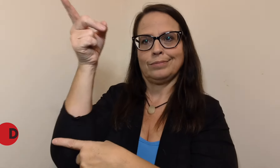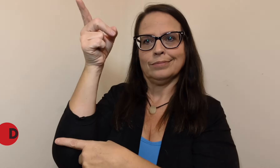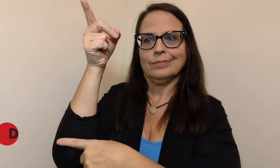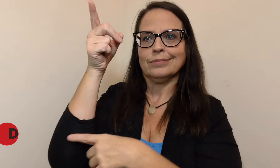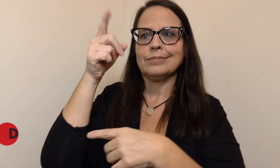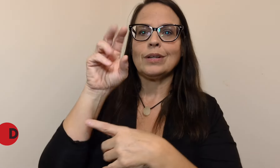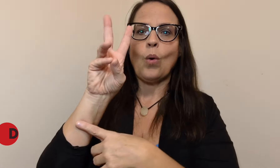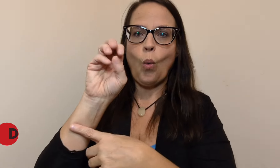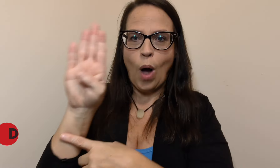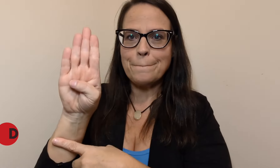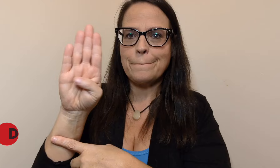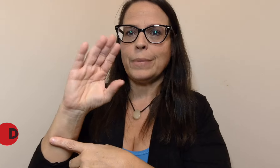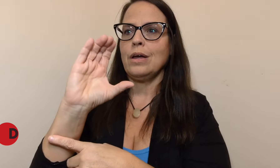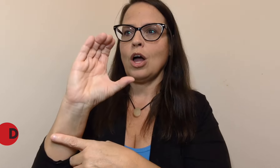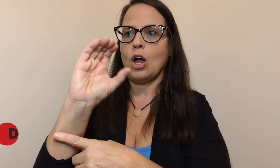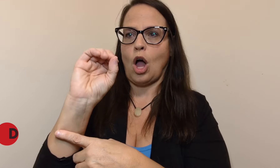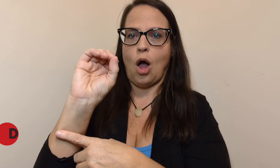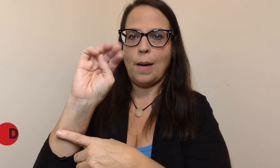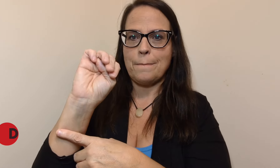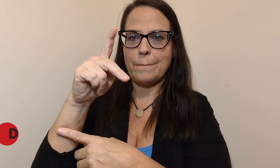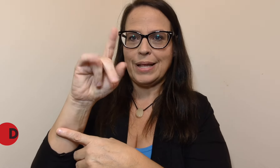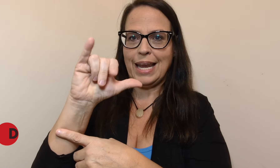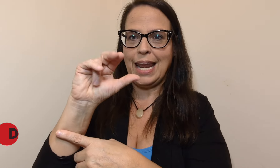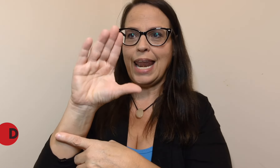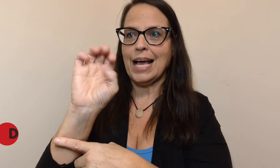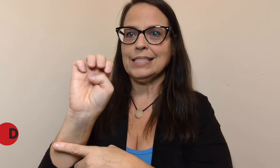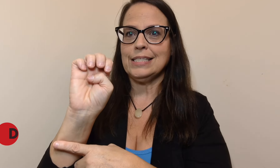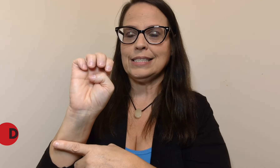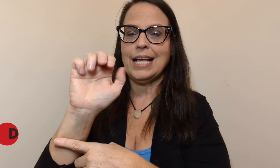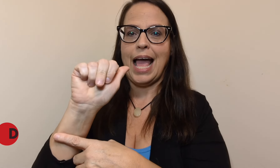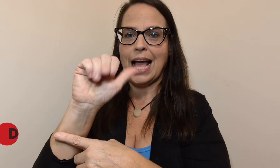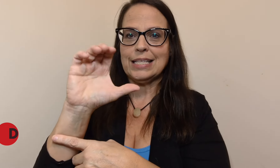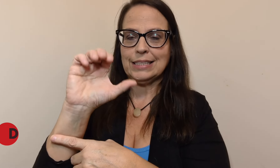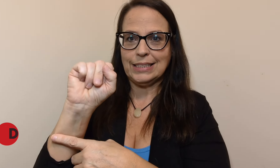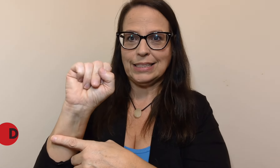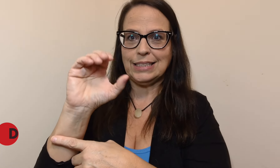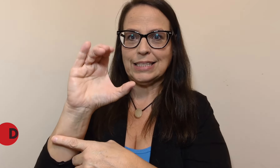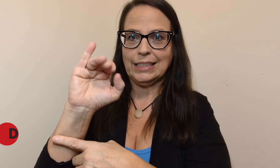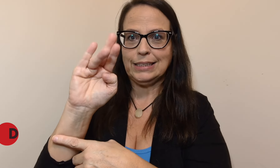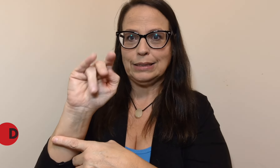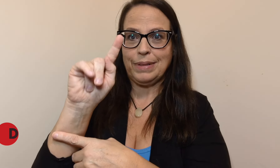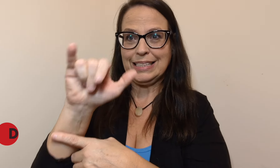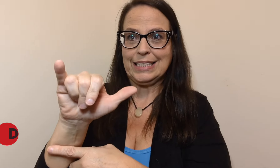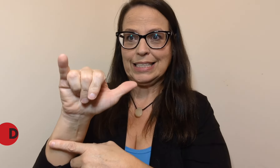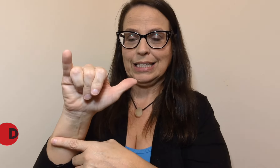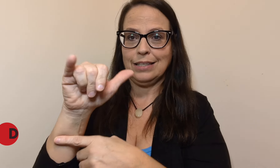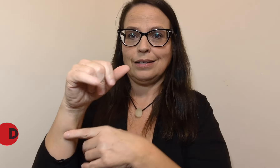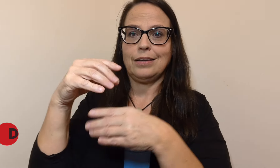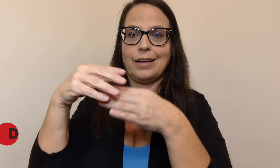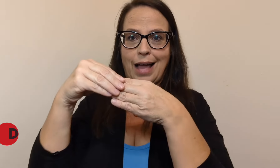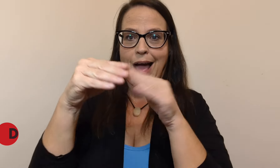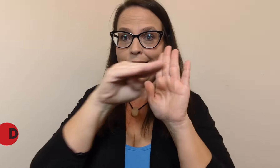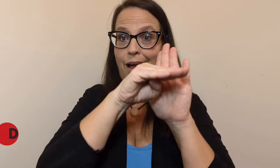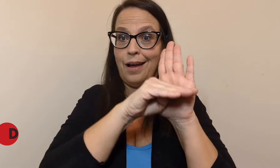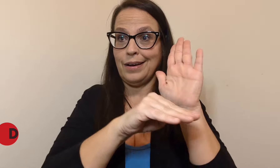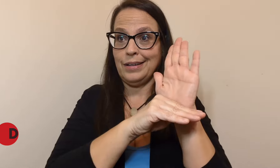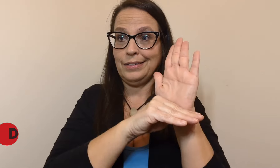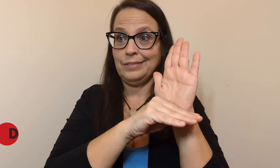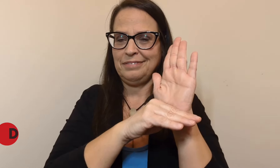with the Web Compliance Accessibility Guidelines.”